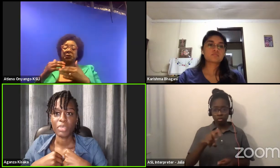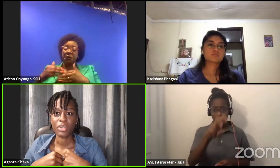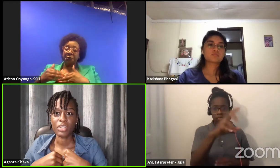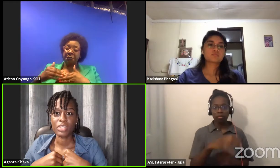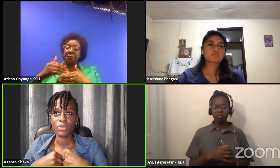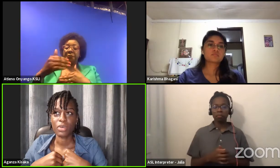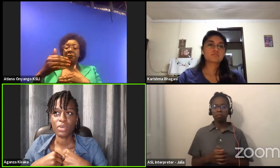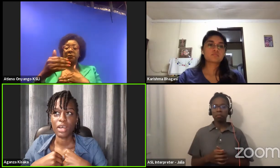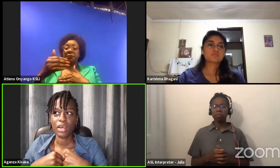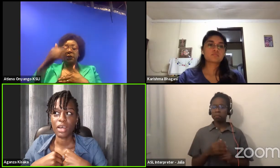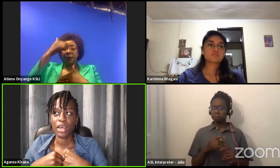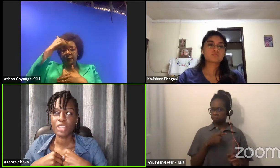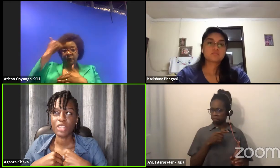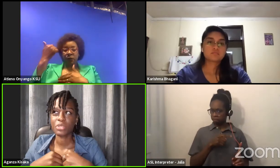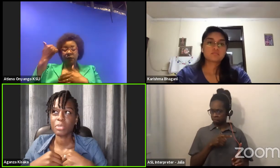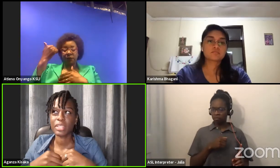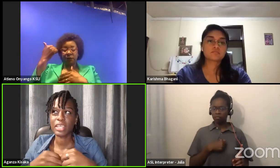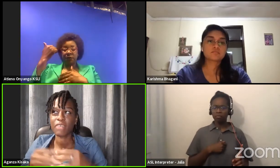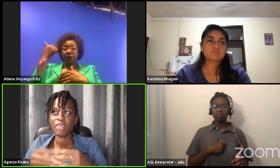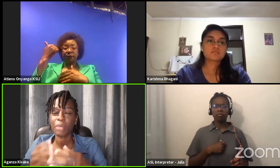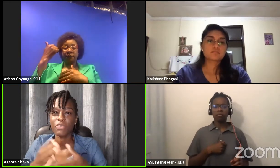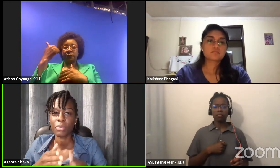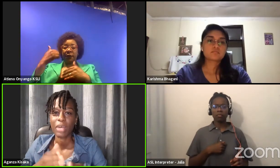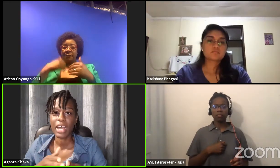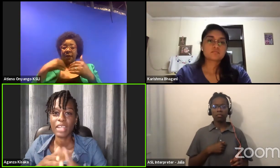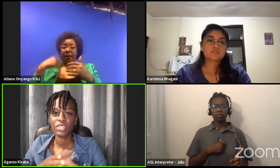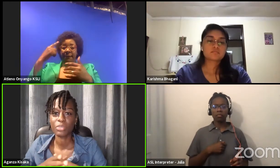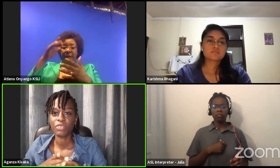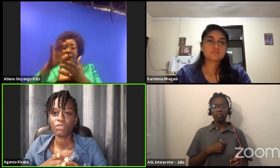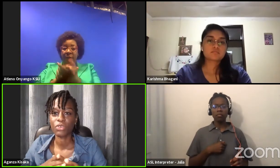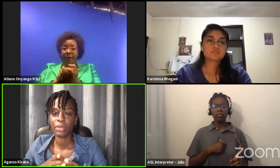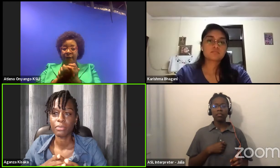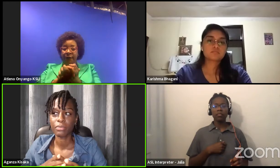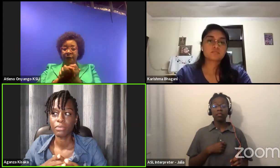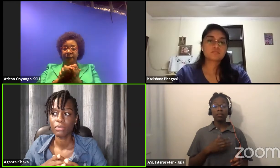Because I do believe a performance has to perform regardless